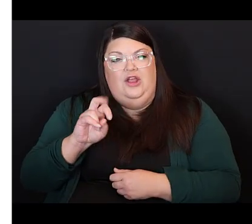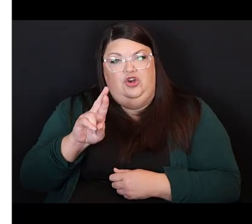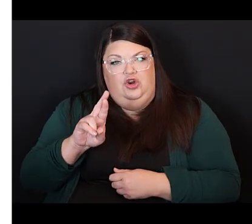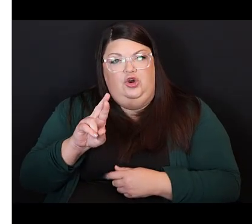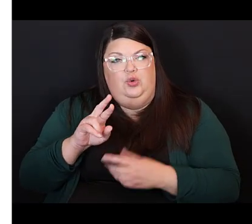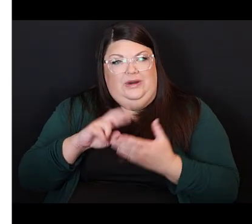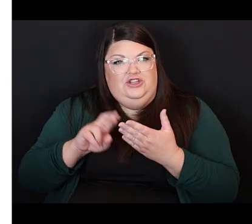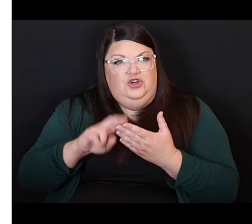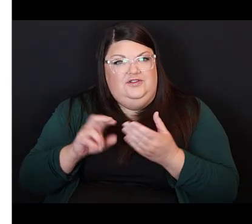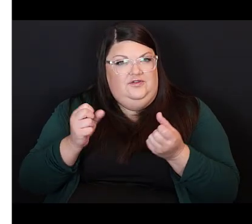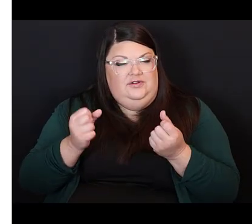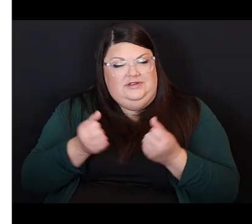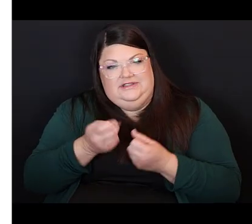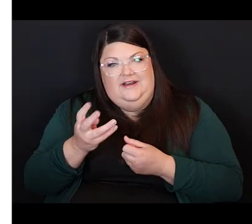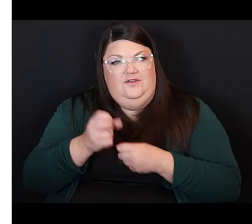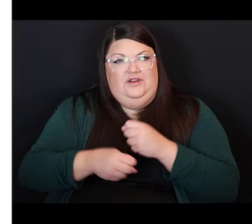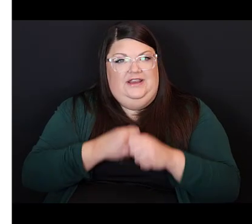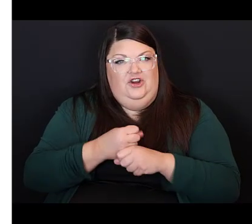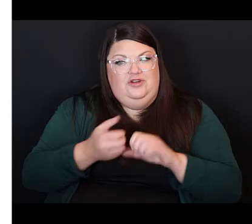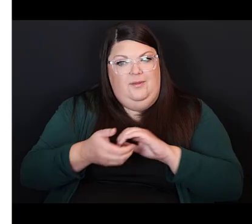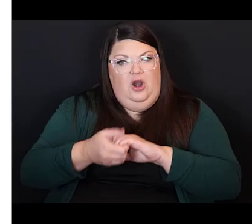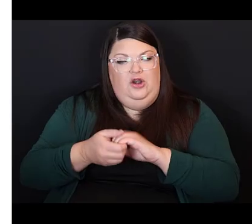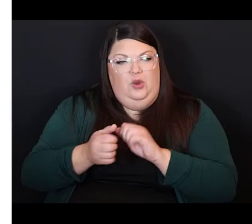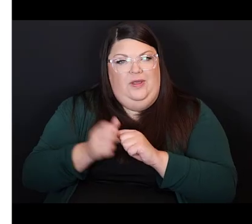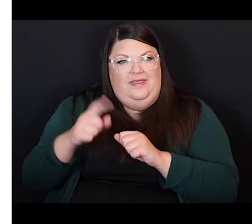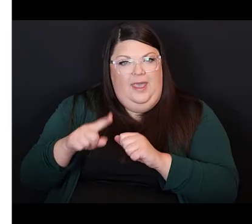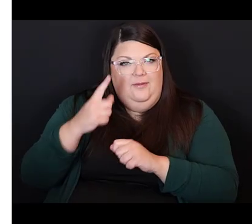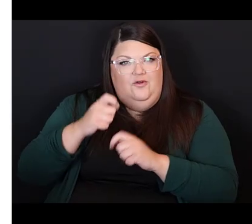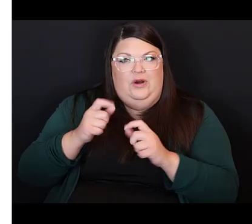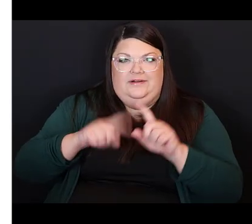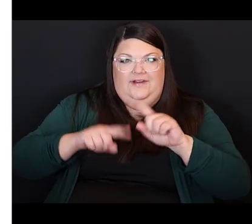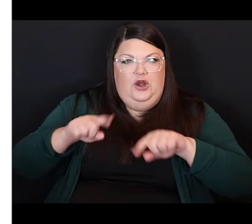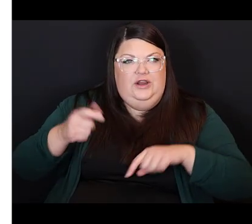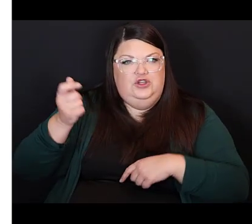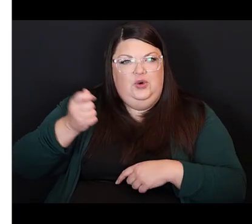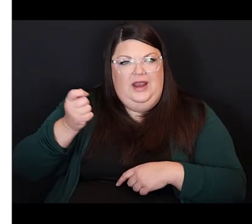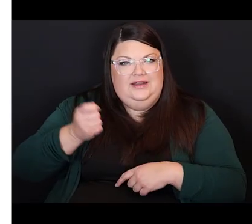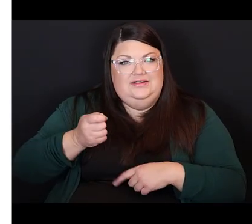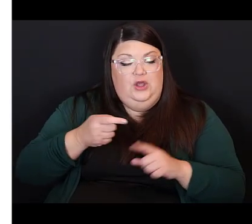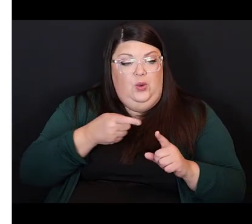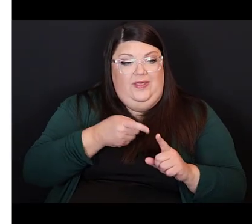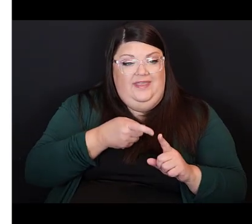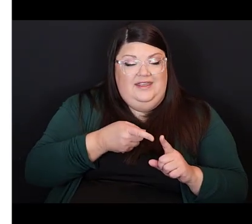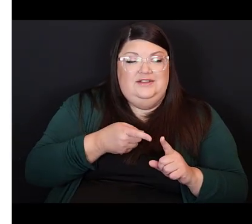partnering with them on various grants. When this solicitation was announced, we reached out